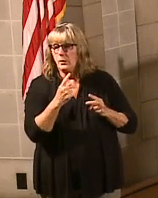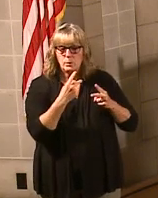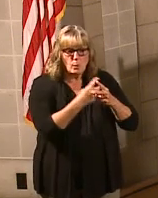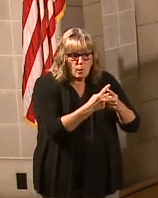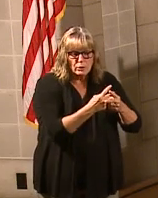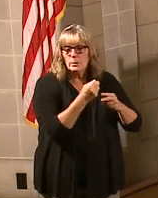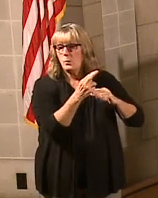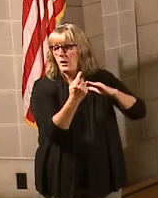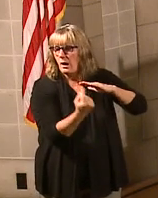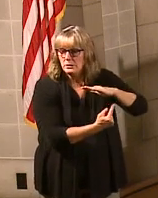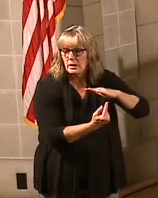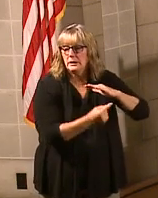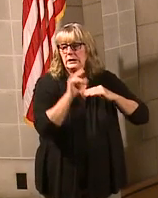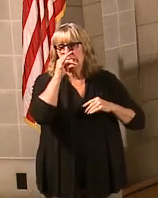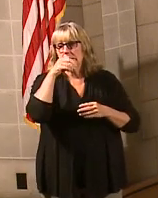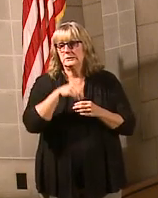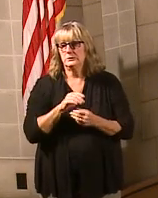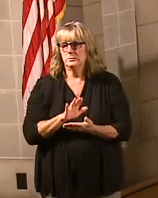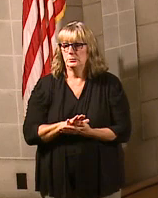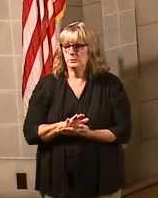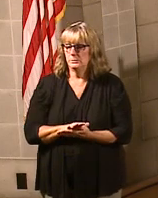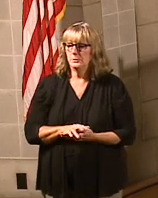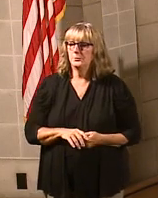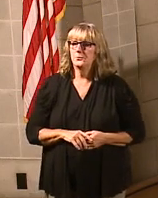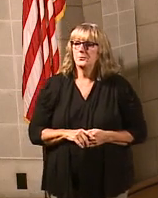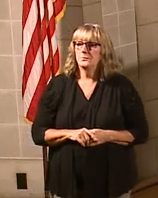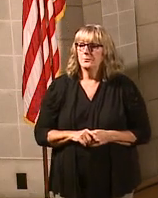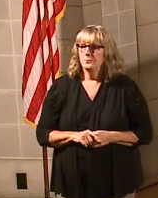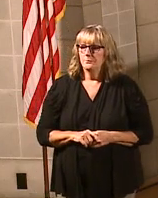HAVE. WE HAVE GUIDELINES SET UP